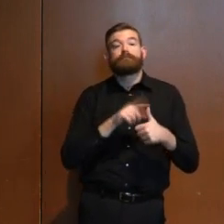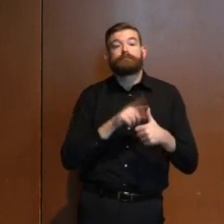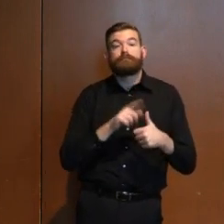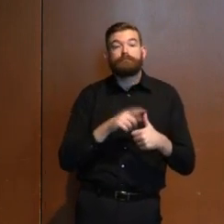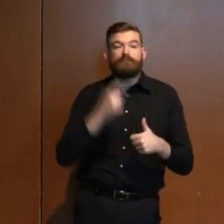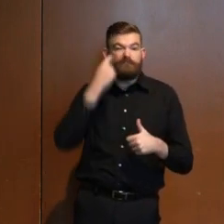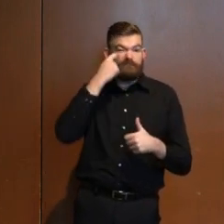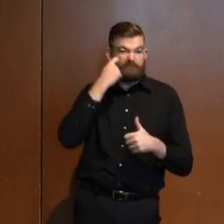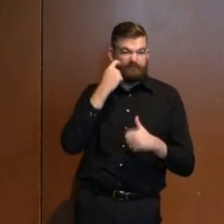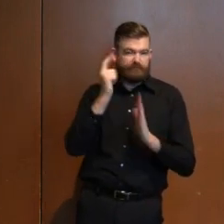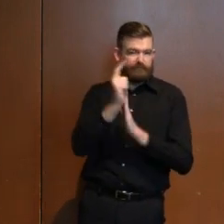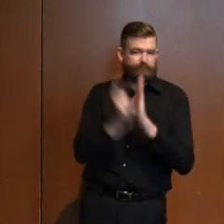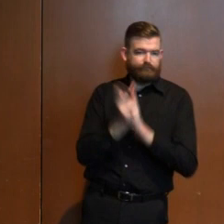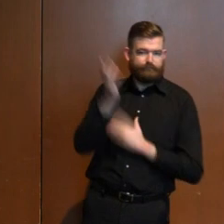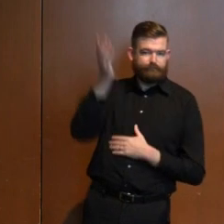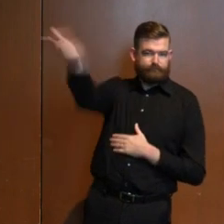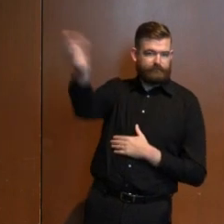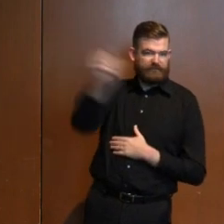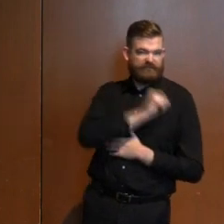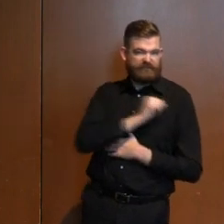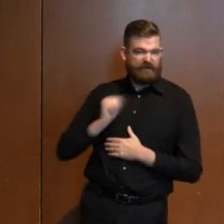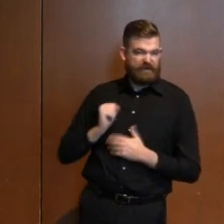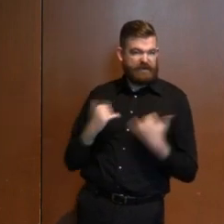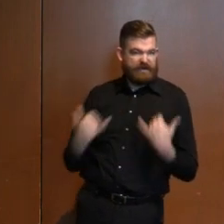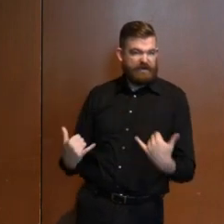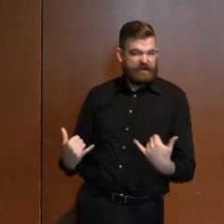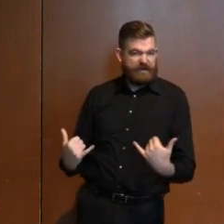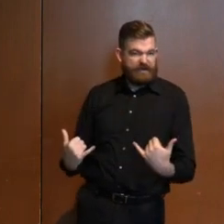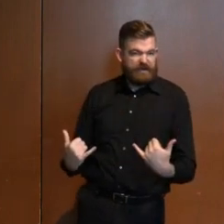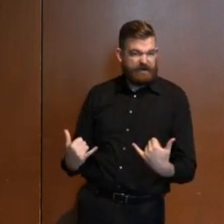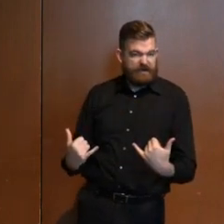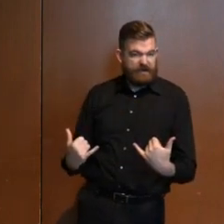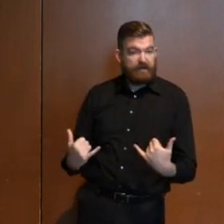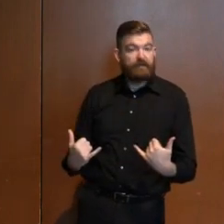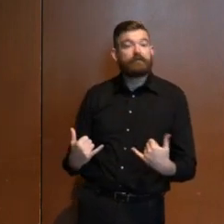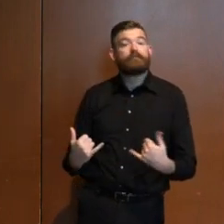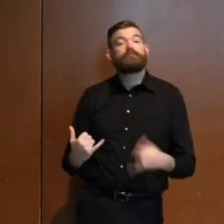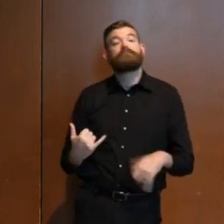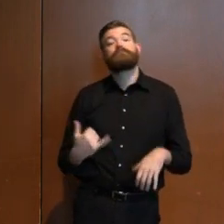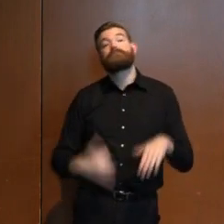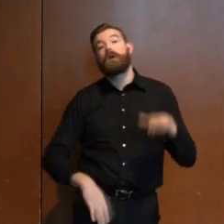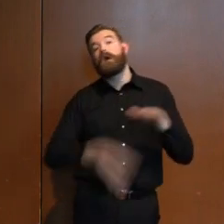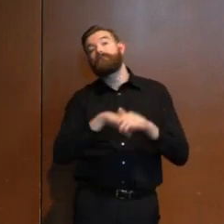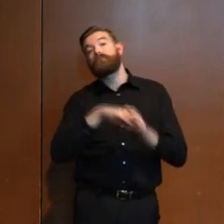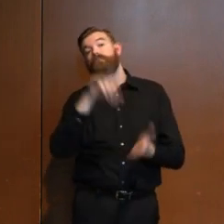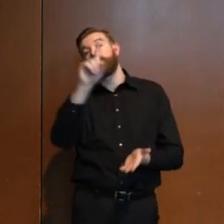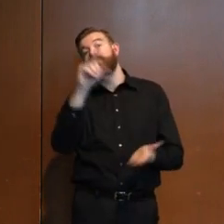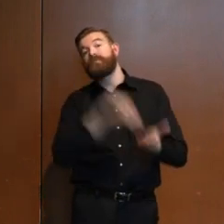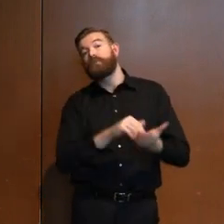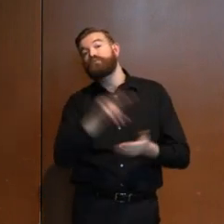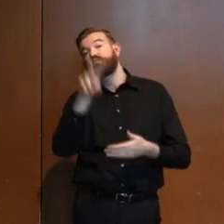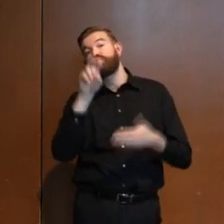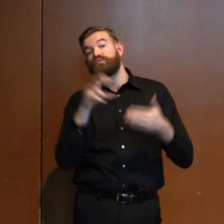SO BEFORE WE MOVE ON, AS WE SEE IT, IN THIS BILL AS IT IS SITS BEFORE THE SENATE.